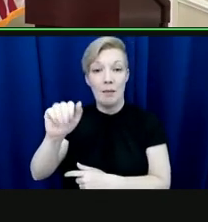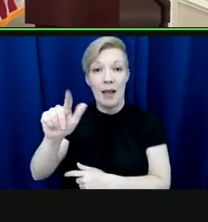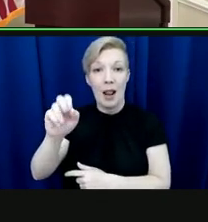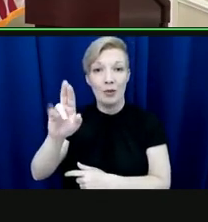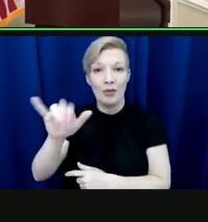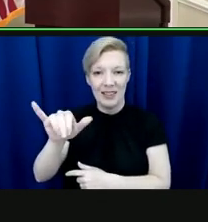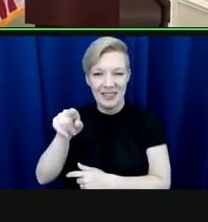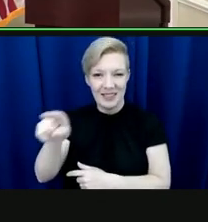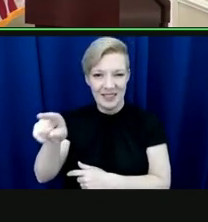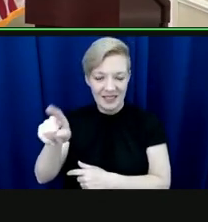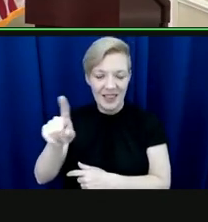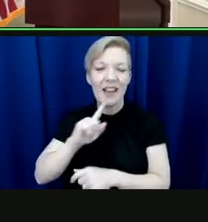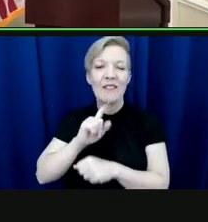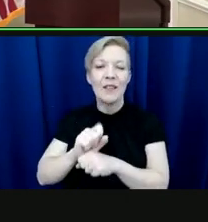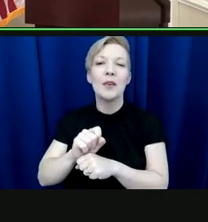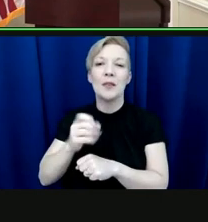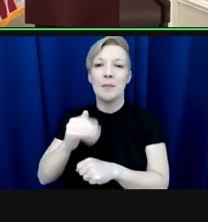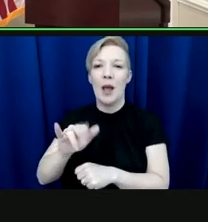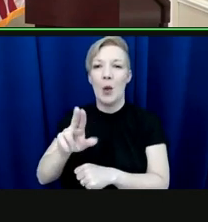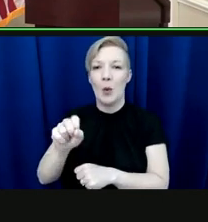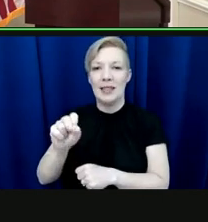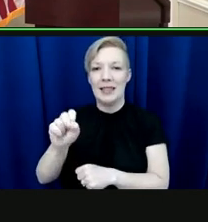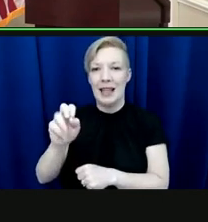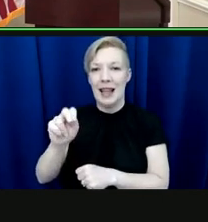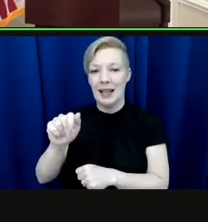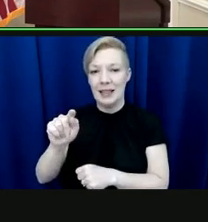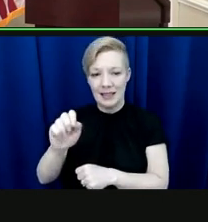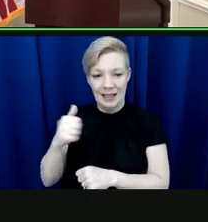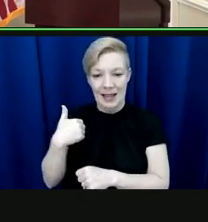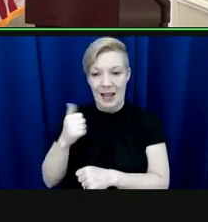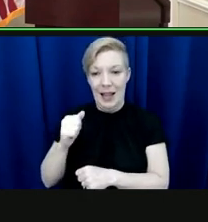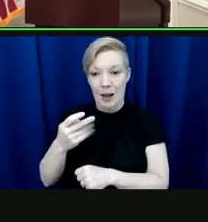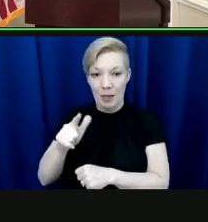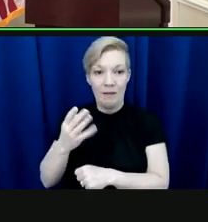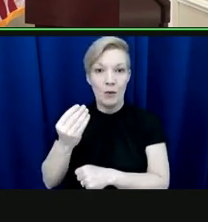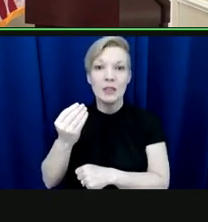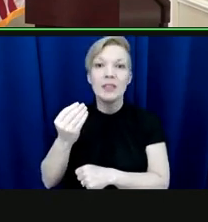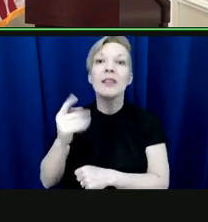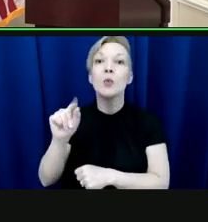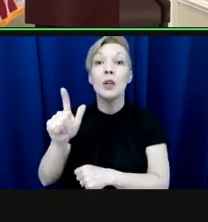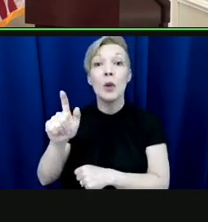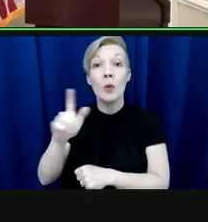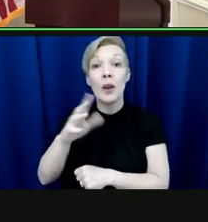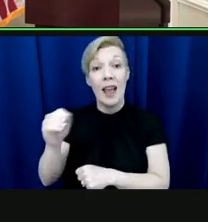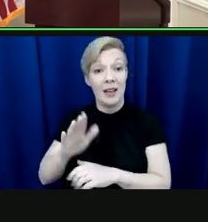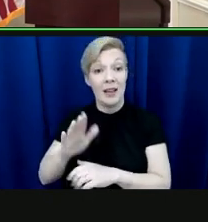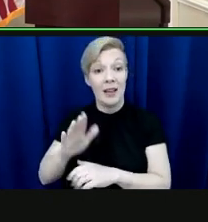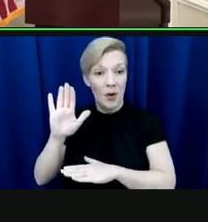by the U.S. Senate on April 14th, 2021, and sworn in as the 12th chair of the Council